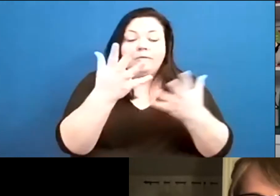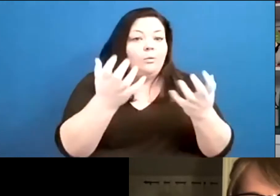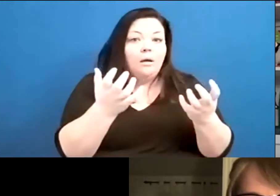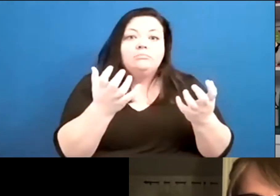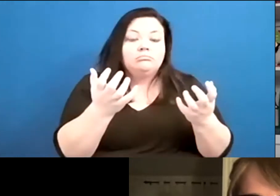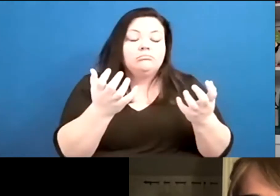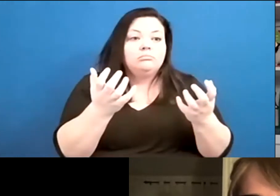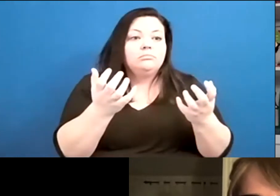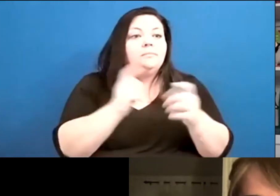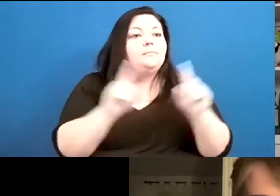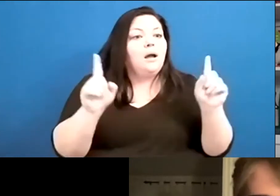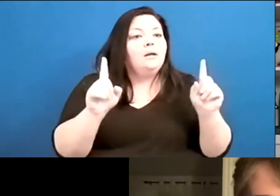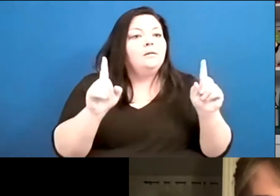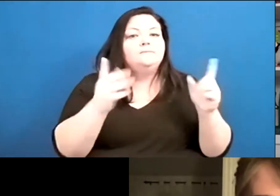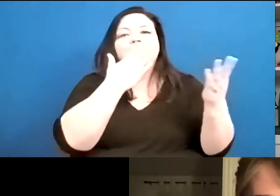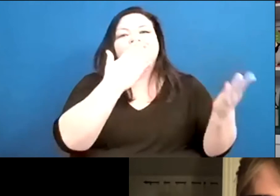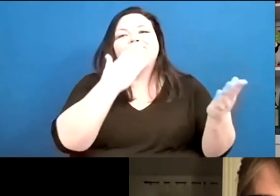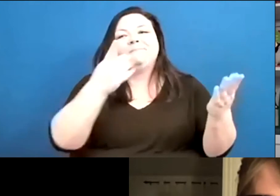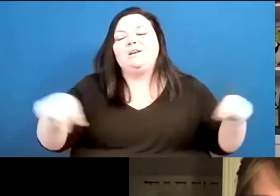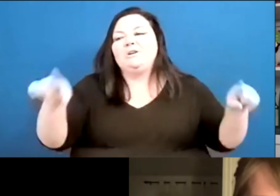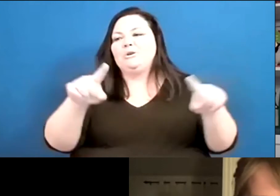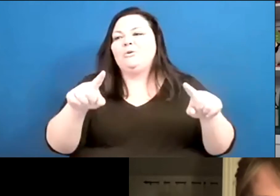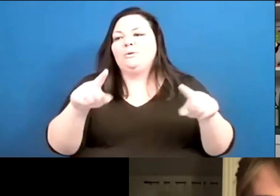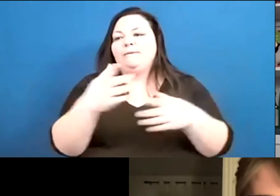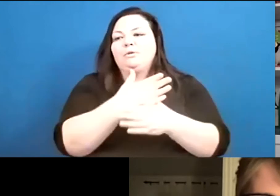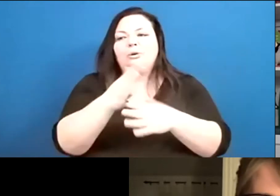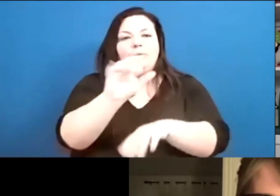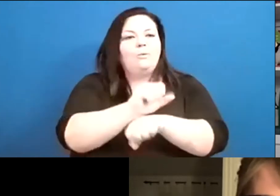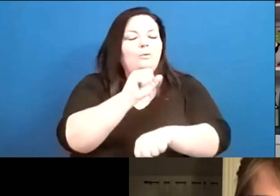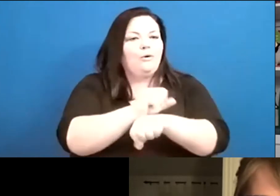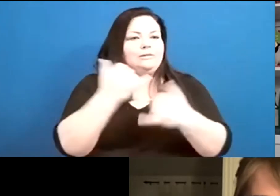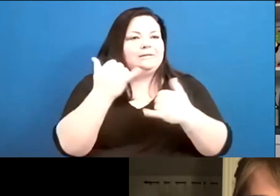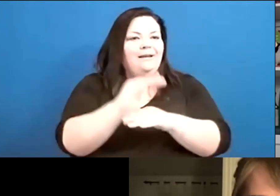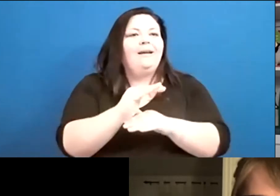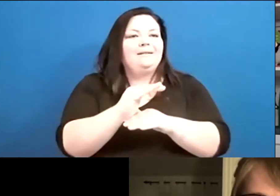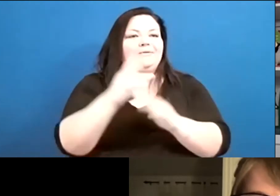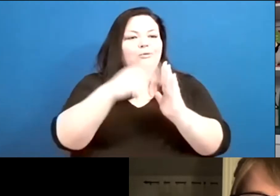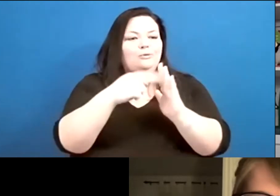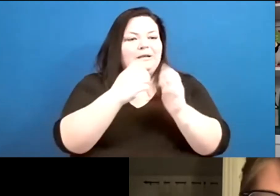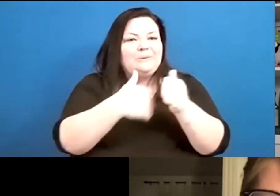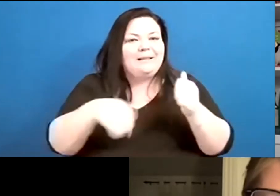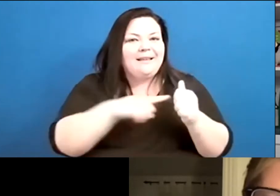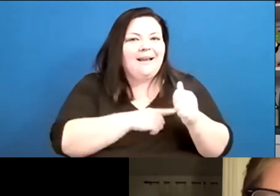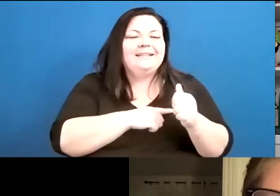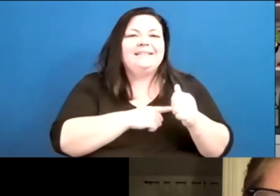but just to thank everybody again for sharing their work tonight, for reading with us, um, for spending your, your Valentine's Day,